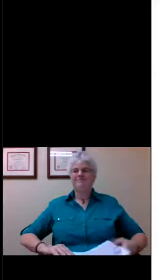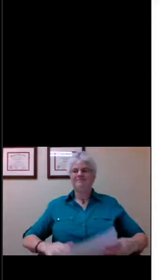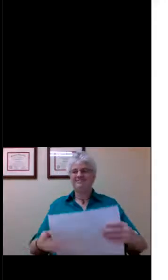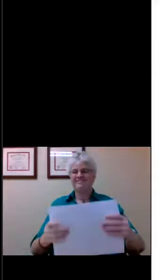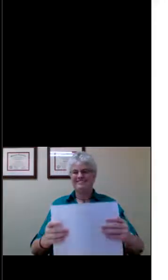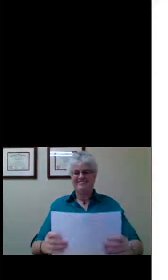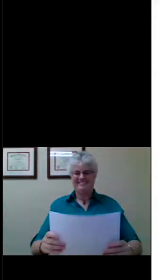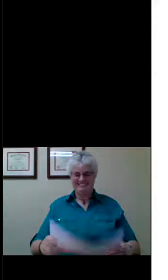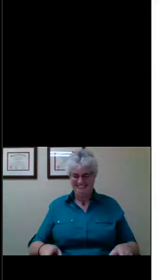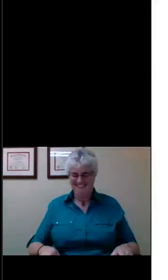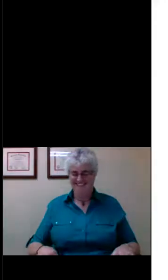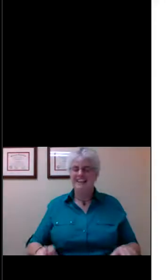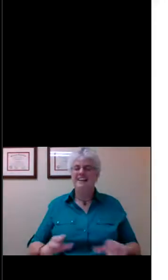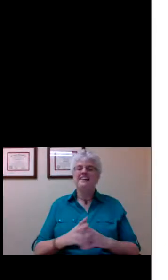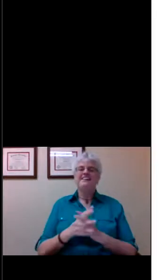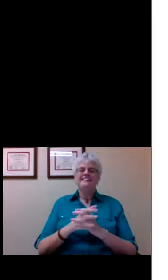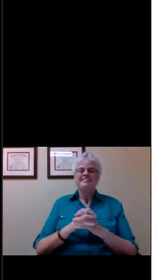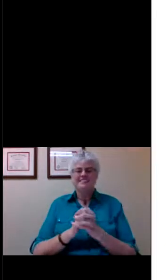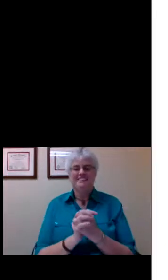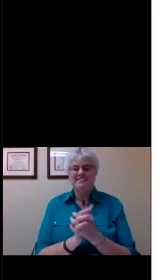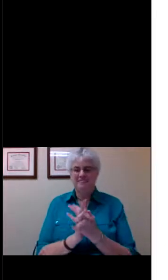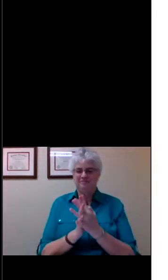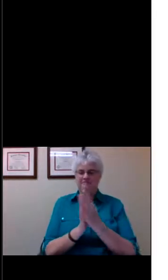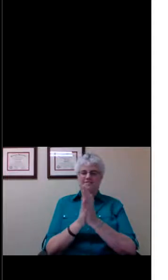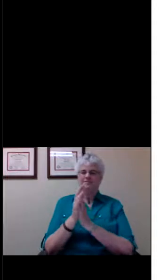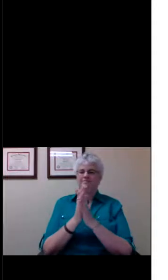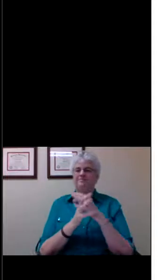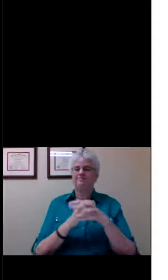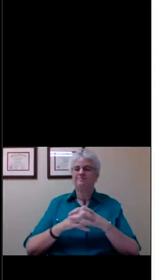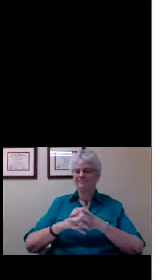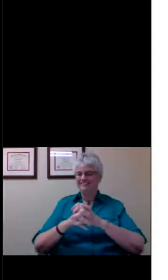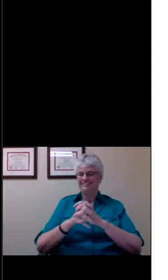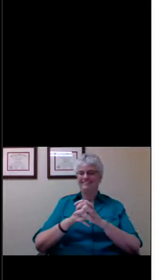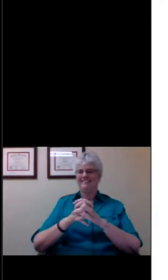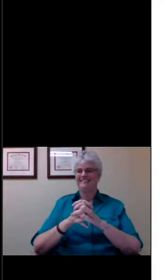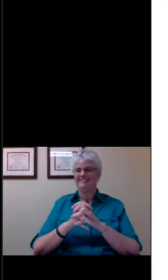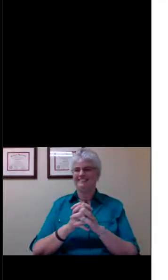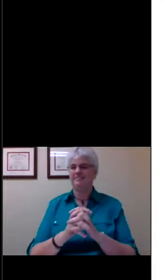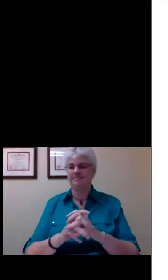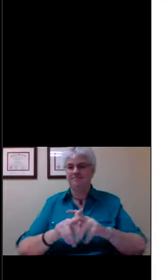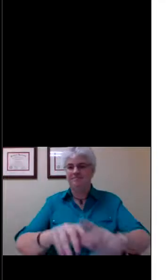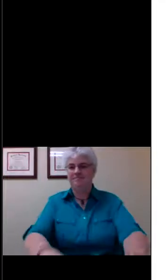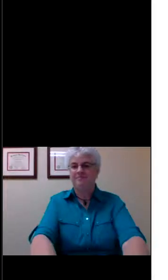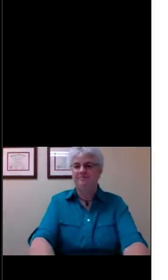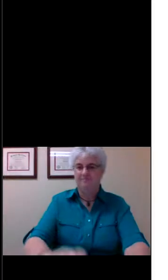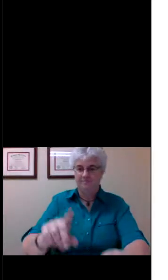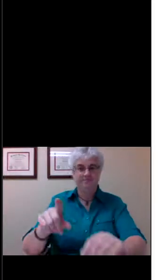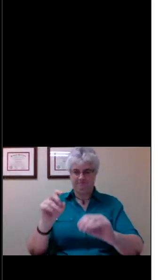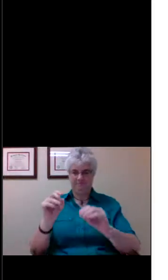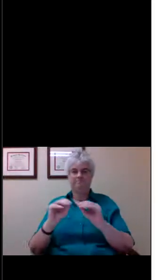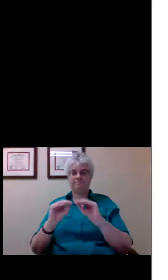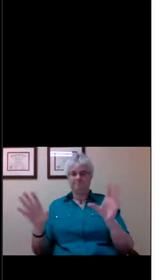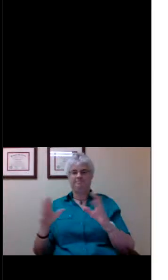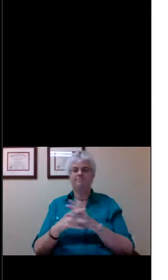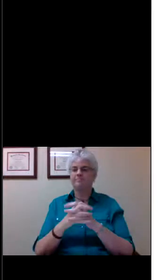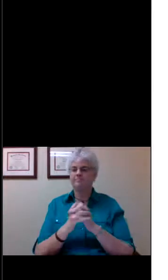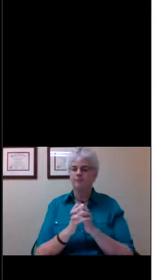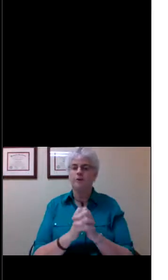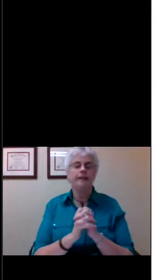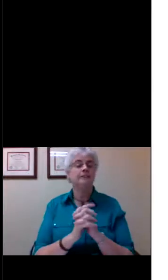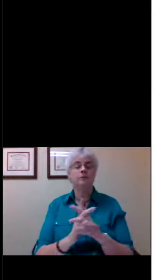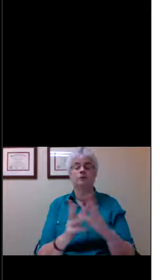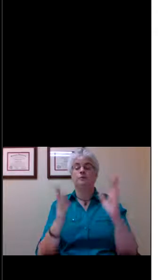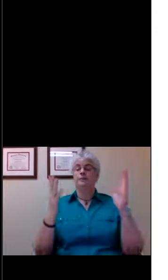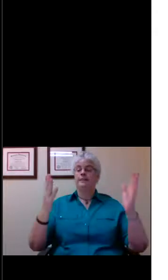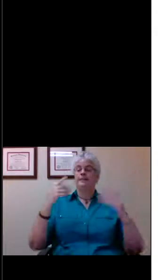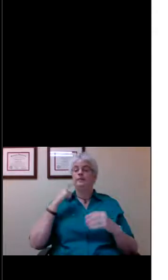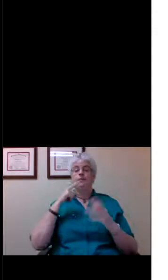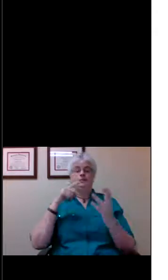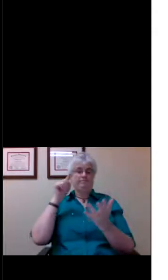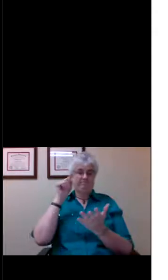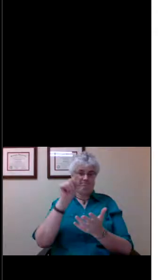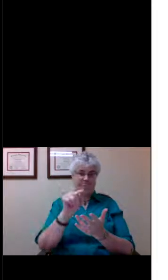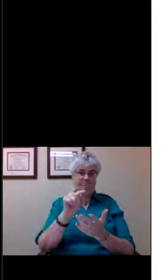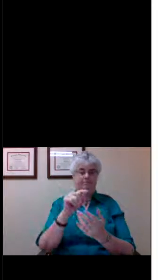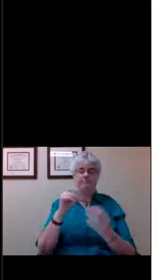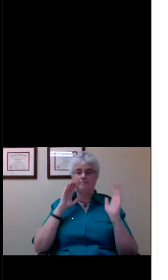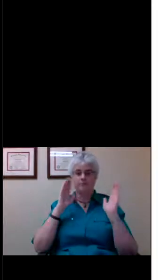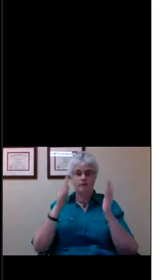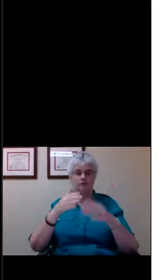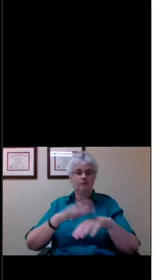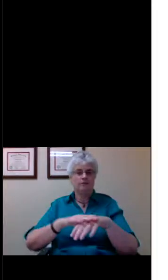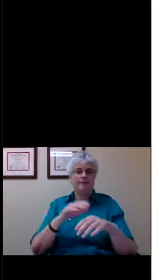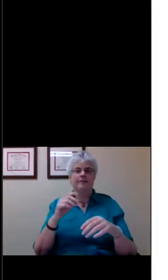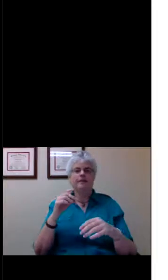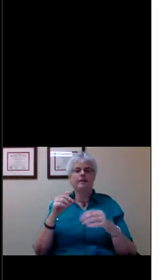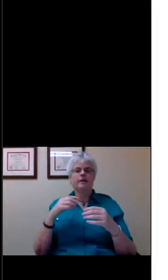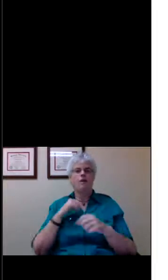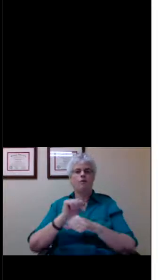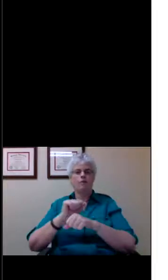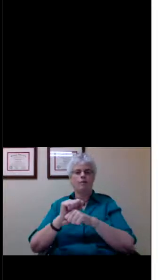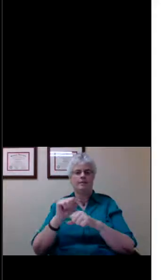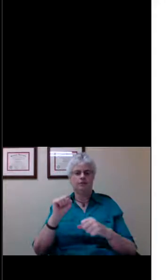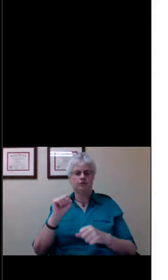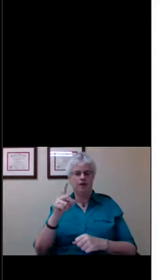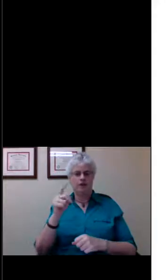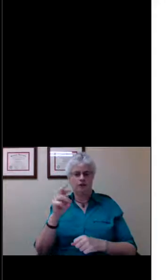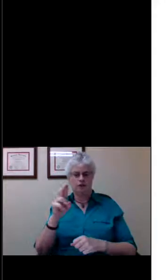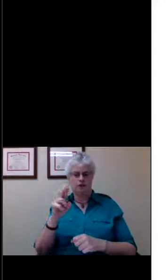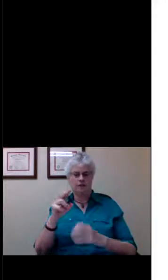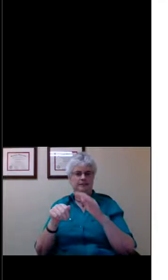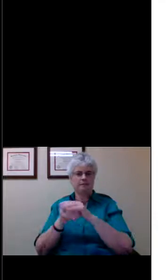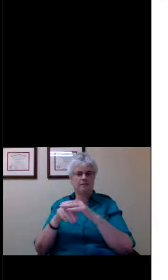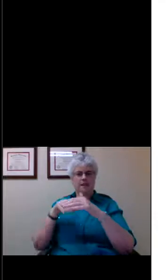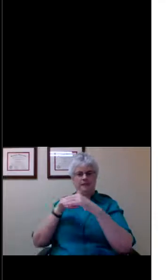will play, right? Okay, so back to where we were. I'm focusing on working with